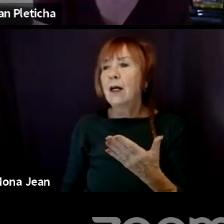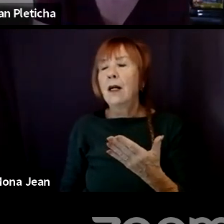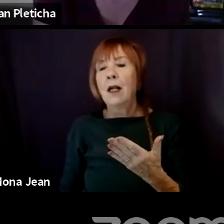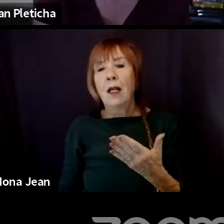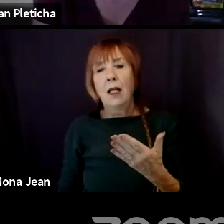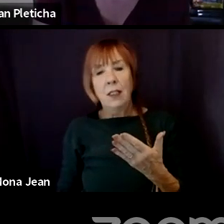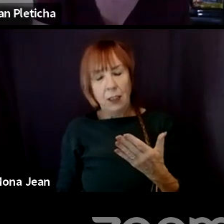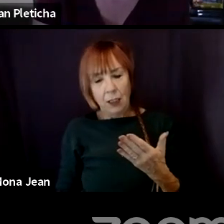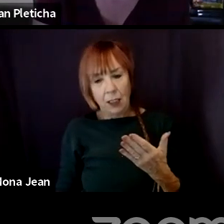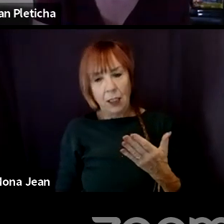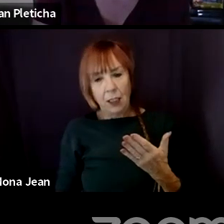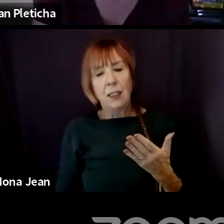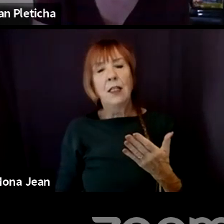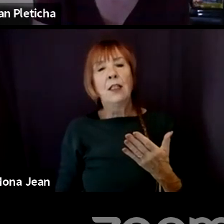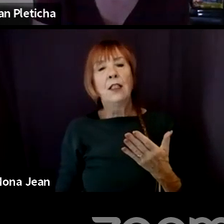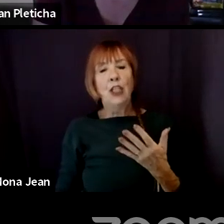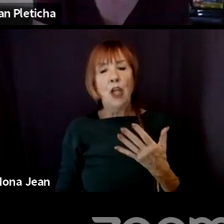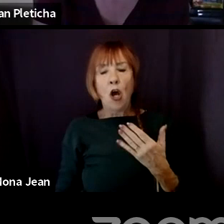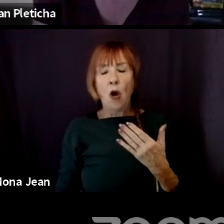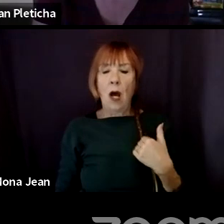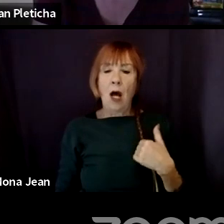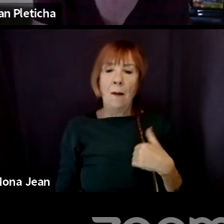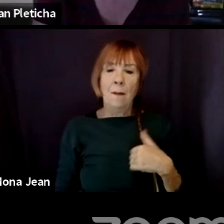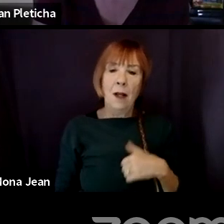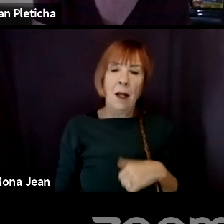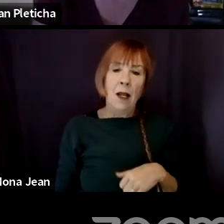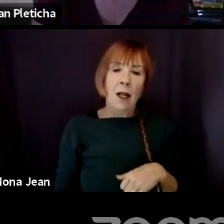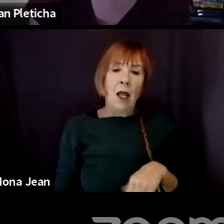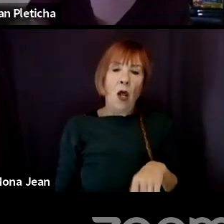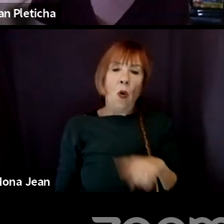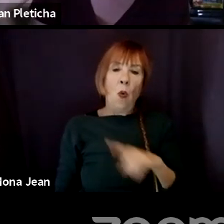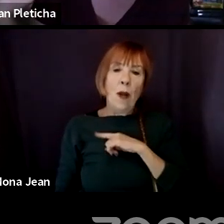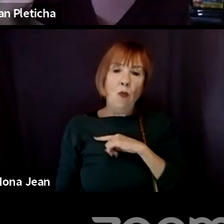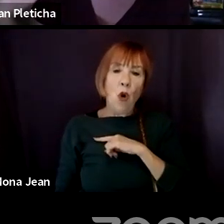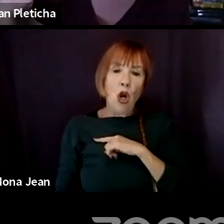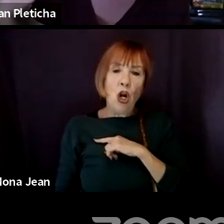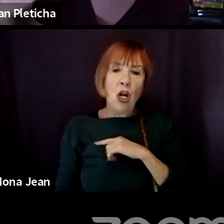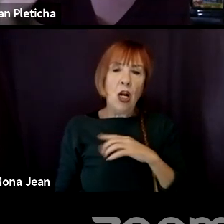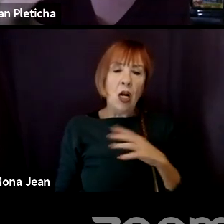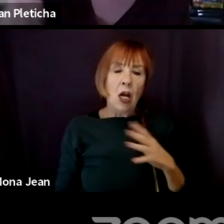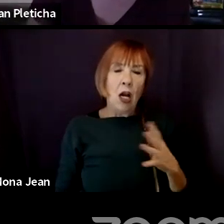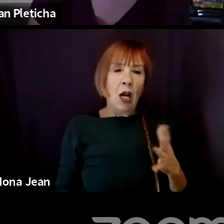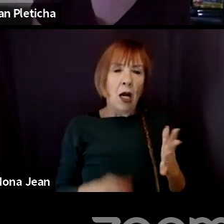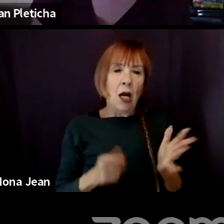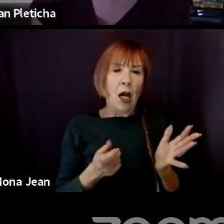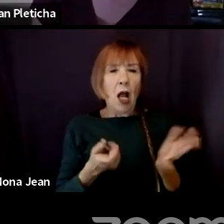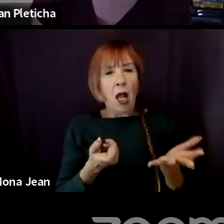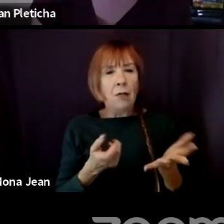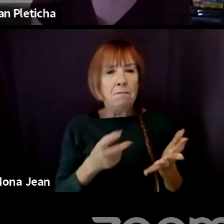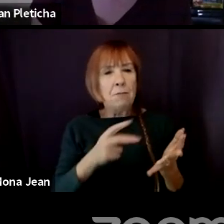when we're interpreting character and structure and settings, whether jokes have a good punch line and pay off,